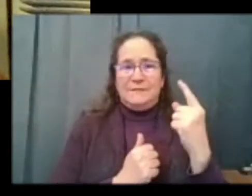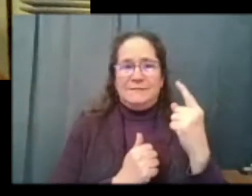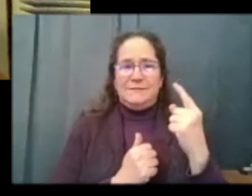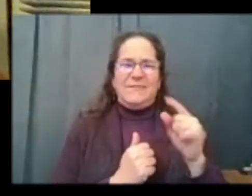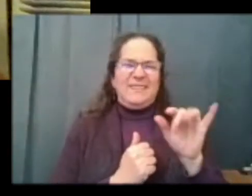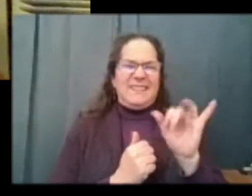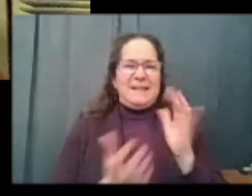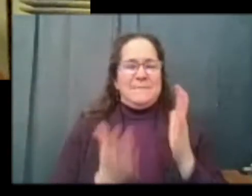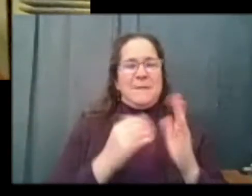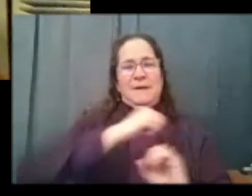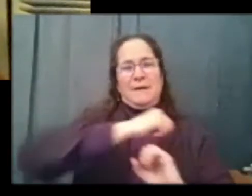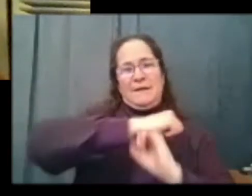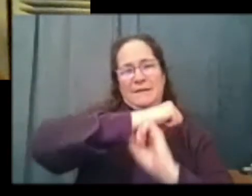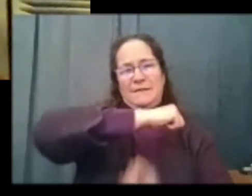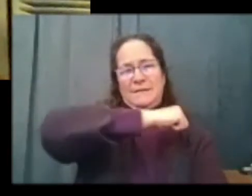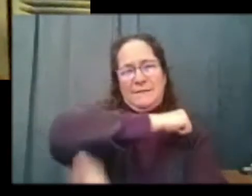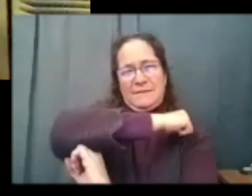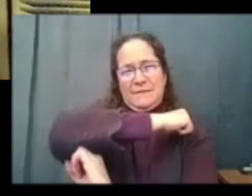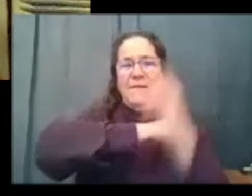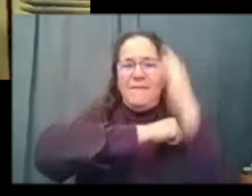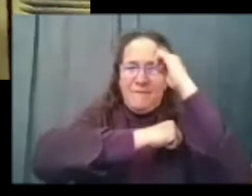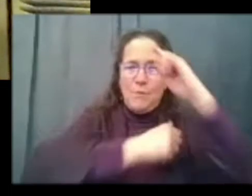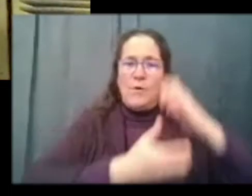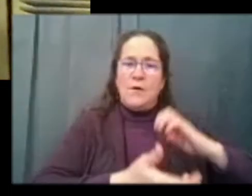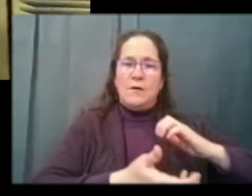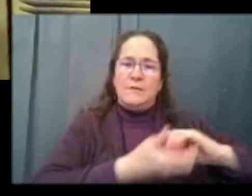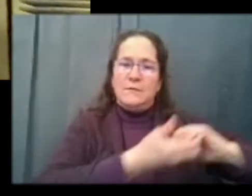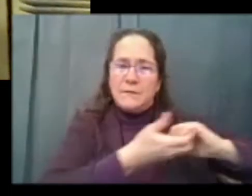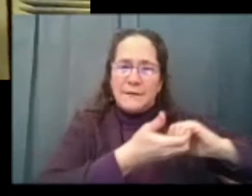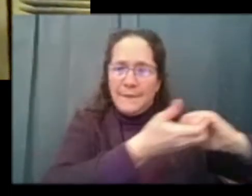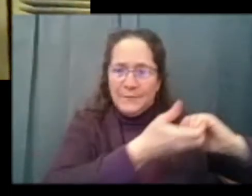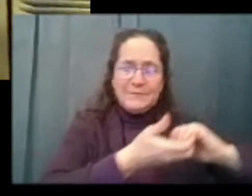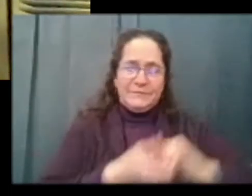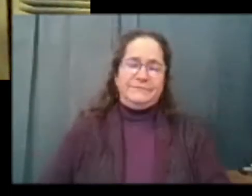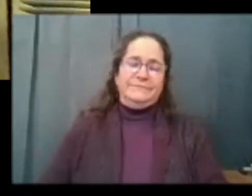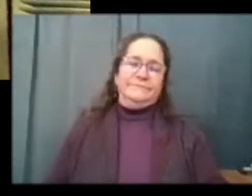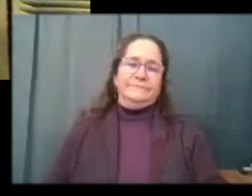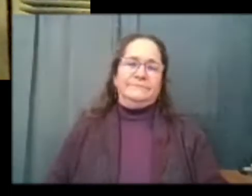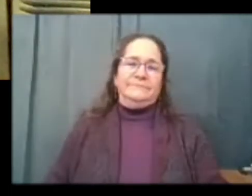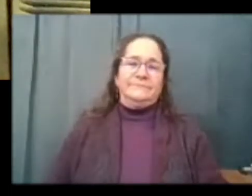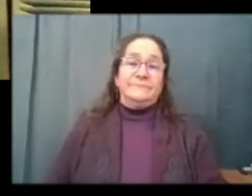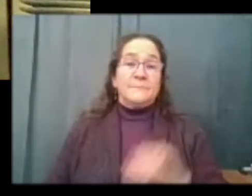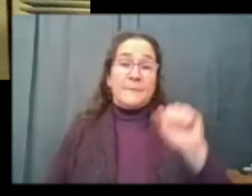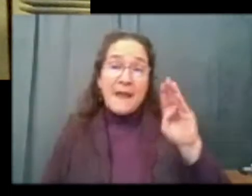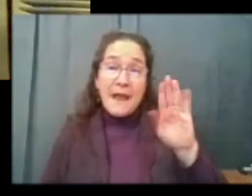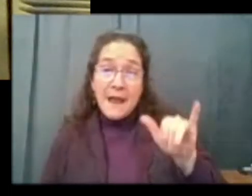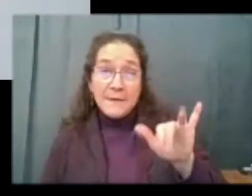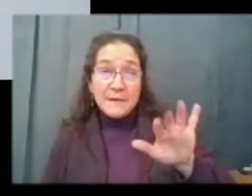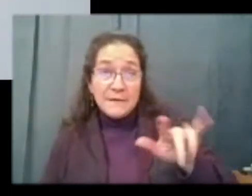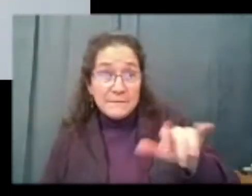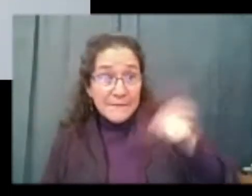for this kind of collaboration, maybe between families and educators. Abby do you have other ideas? I do.